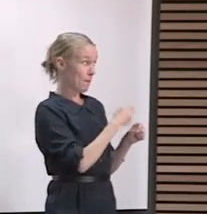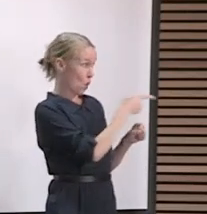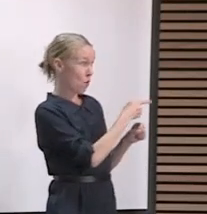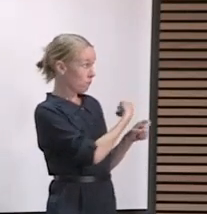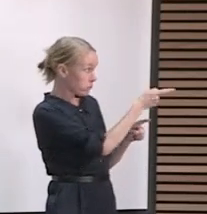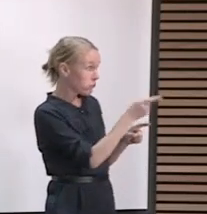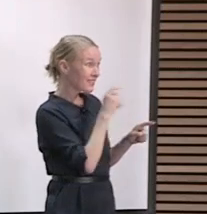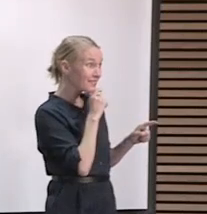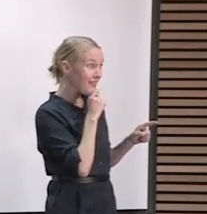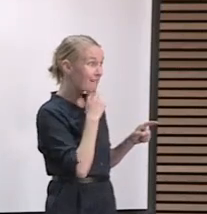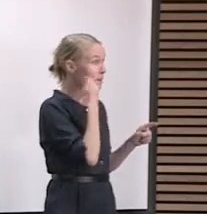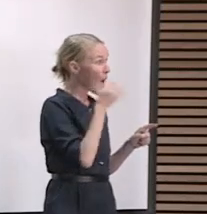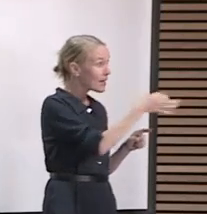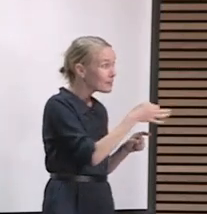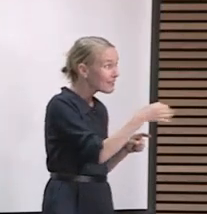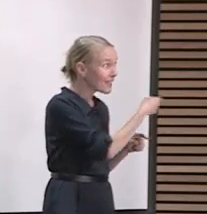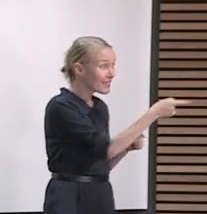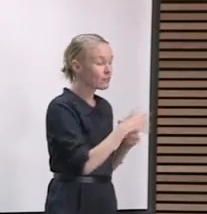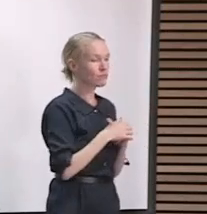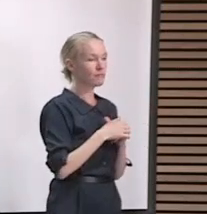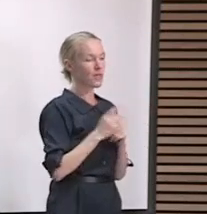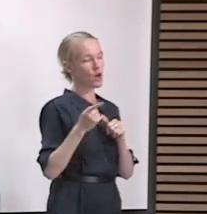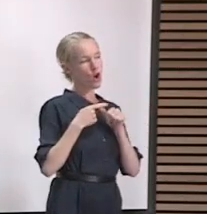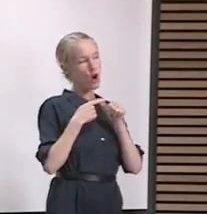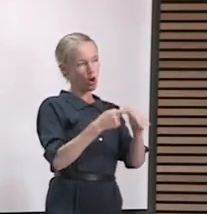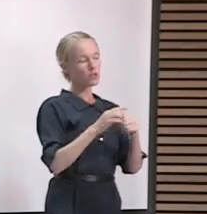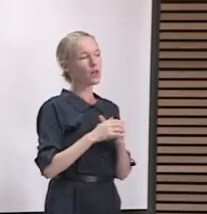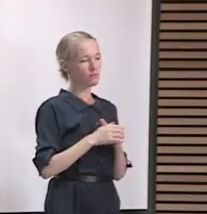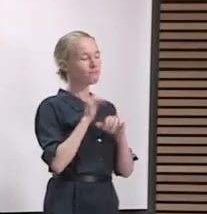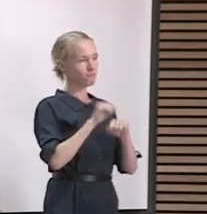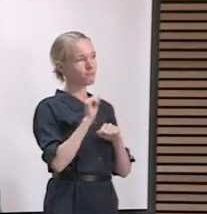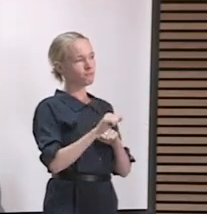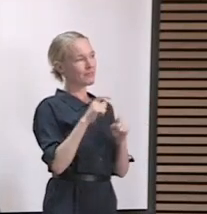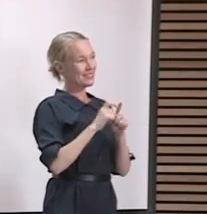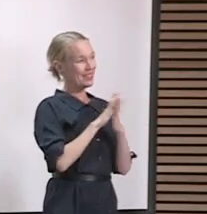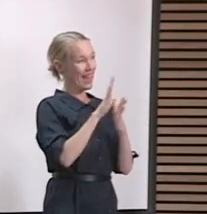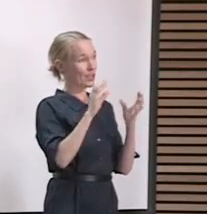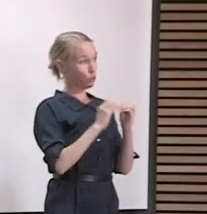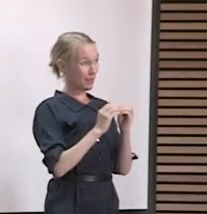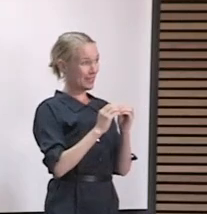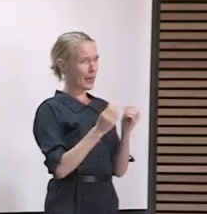Yes,